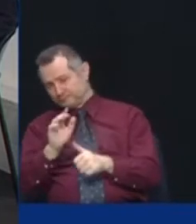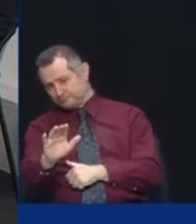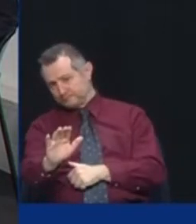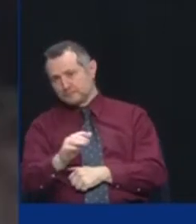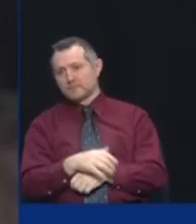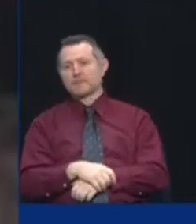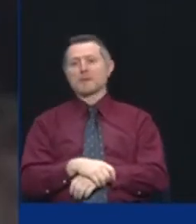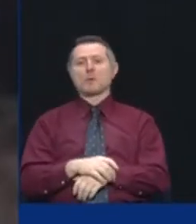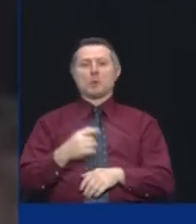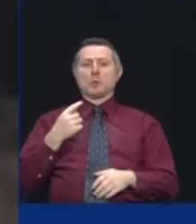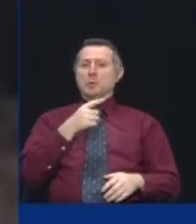THINGS IN RESPONSE.